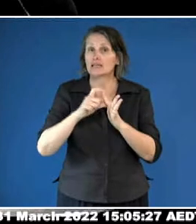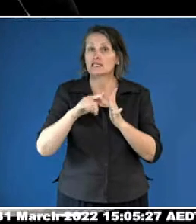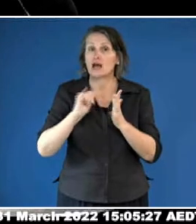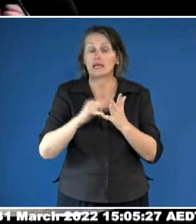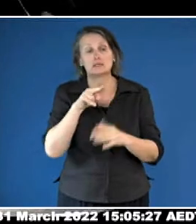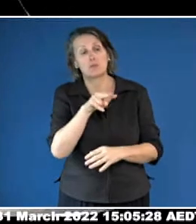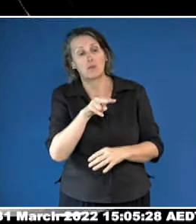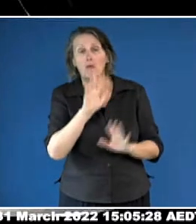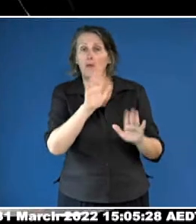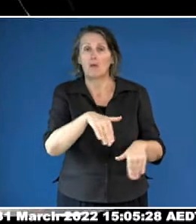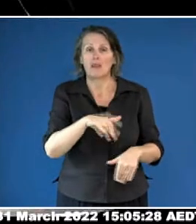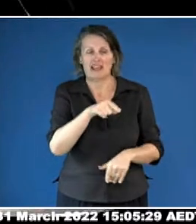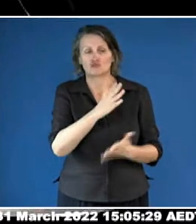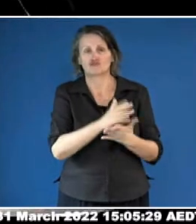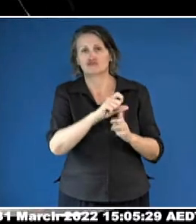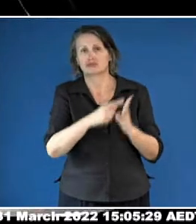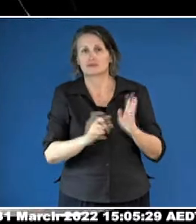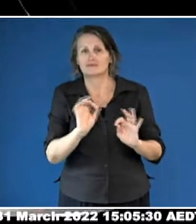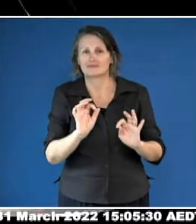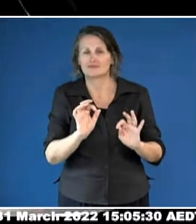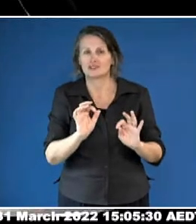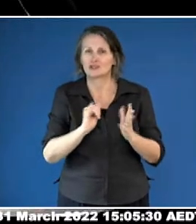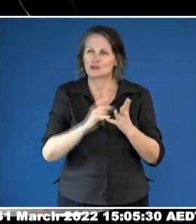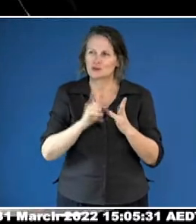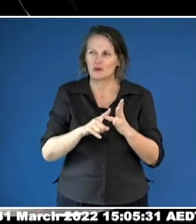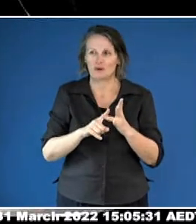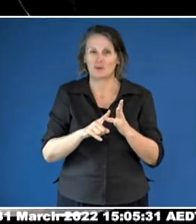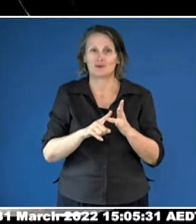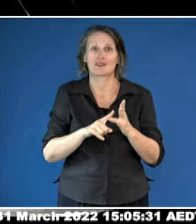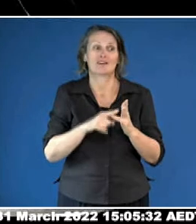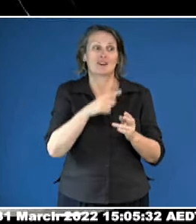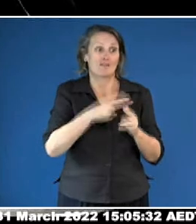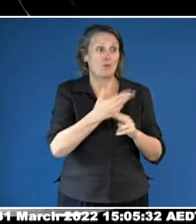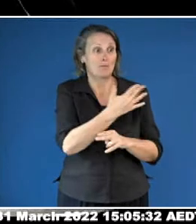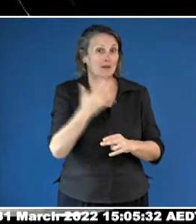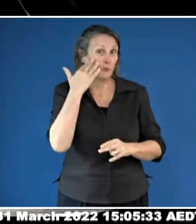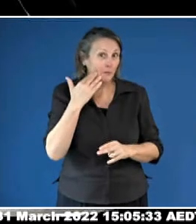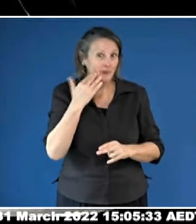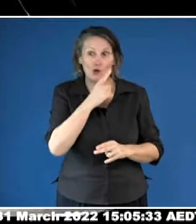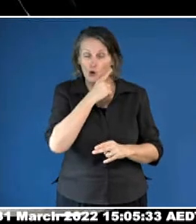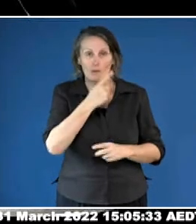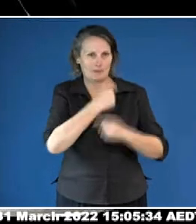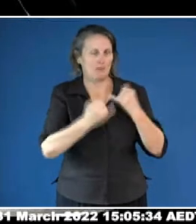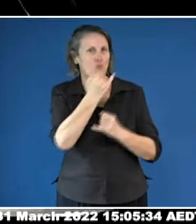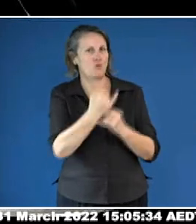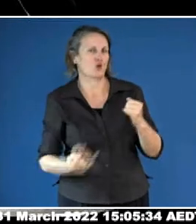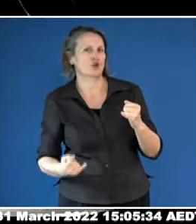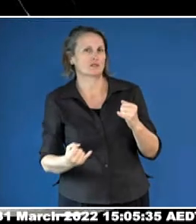So all these things kind of compound each other and ultimately, you know, kind of enforce this gender inequity within the scheme.